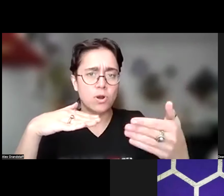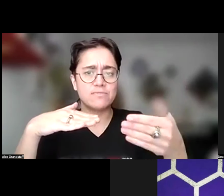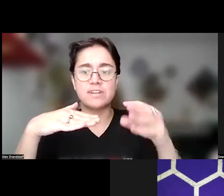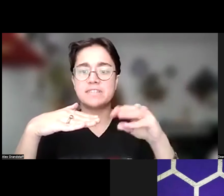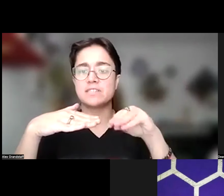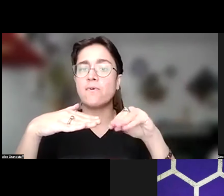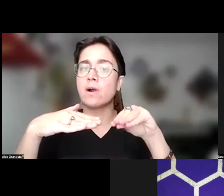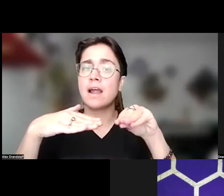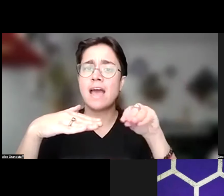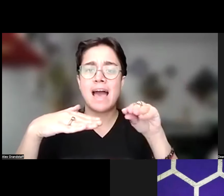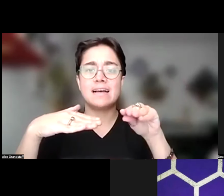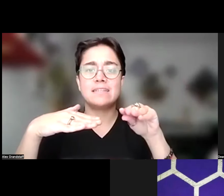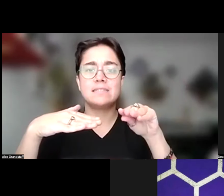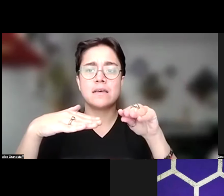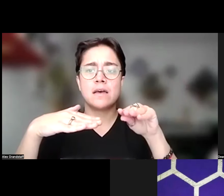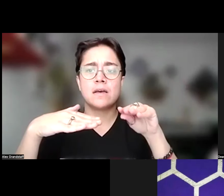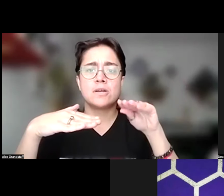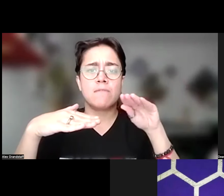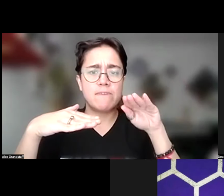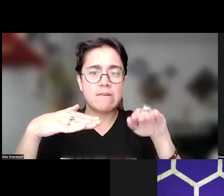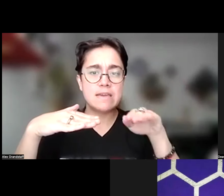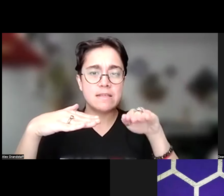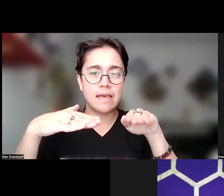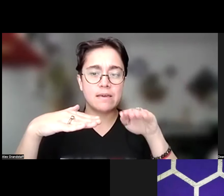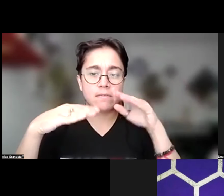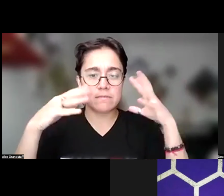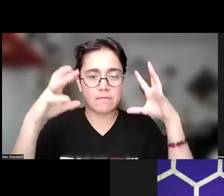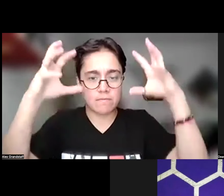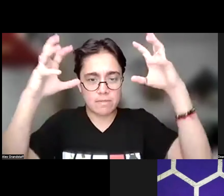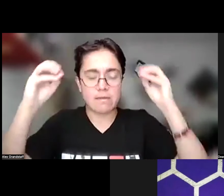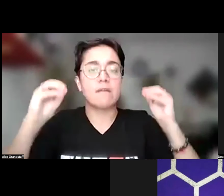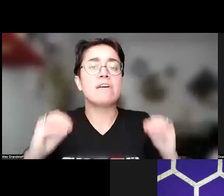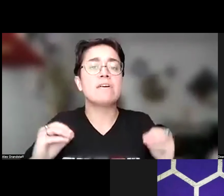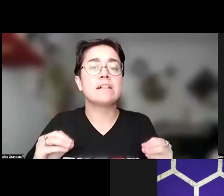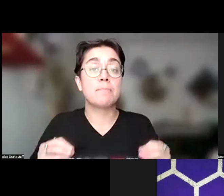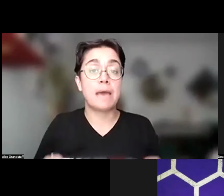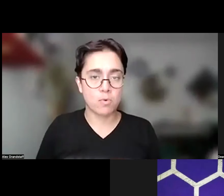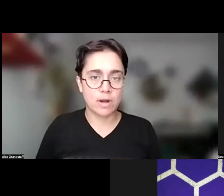This organization you work at the front desk for has